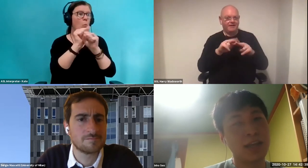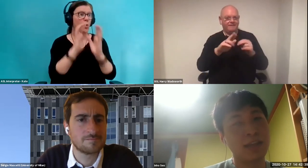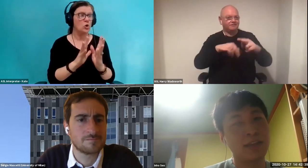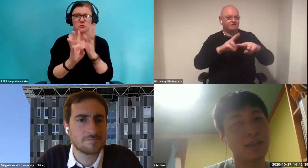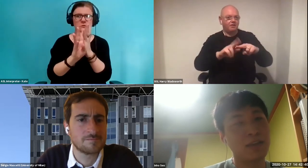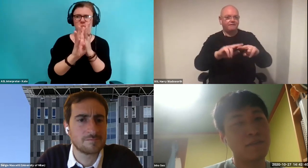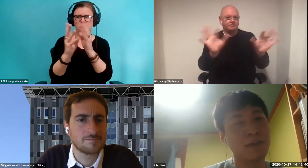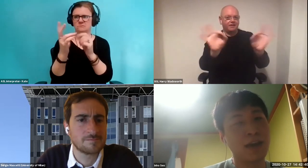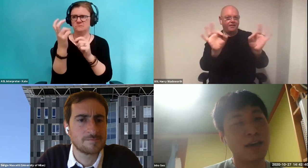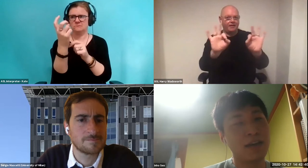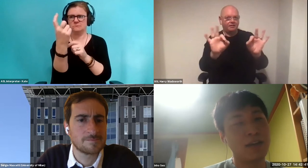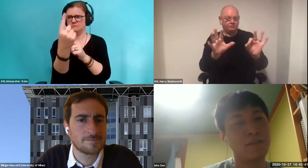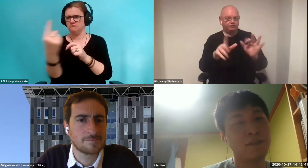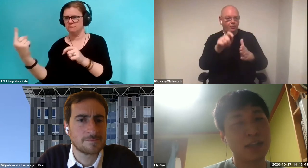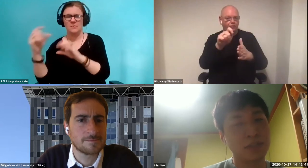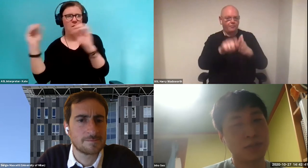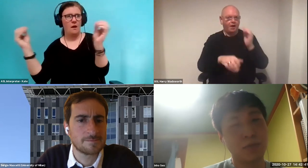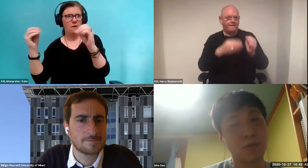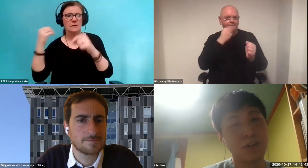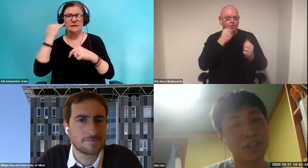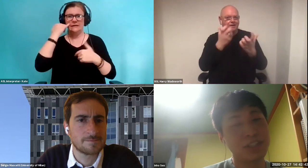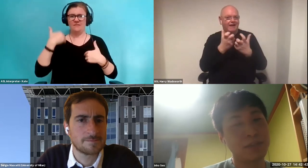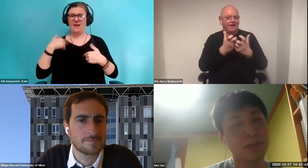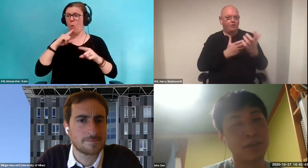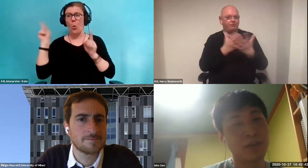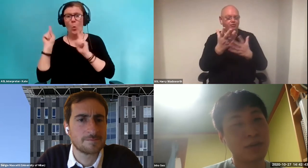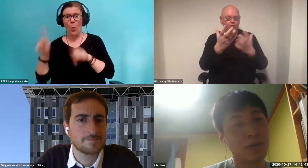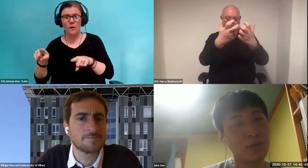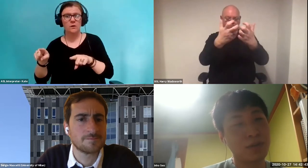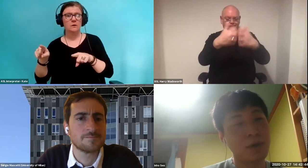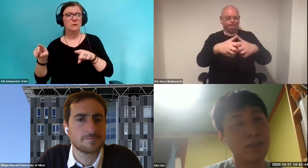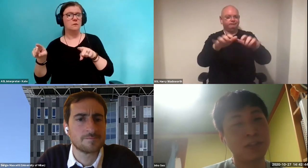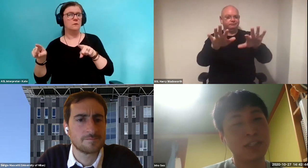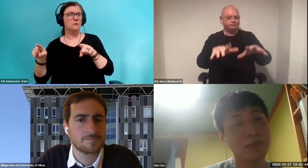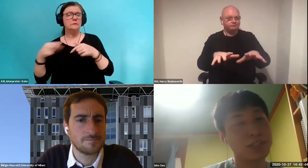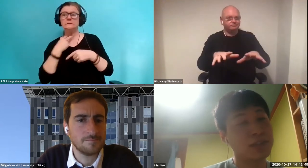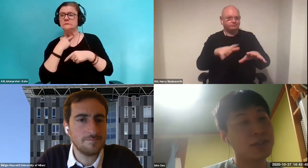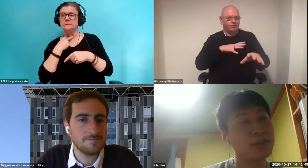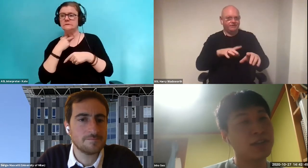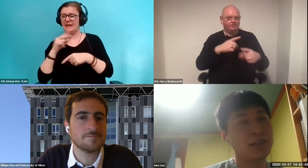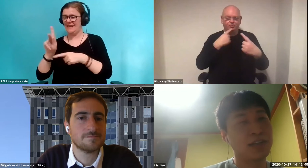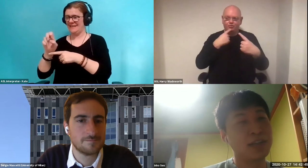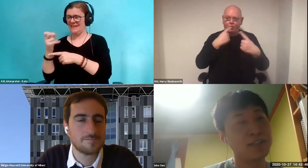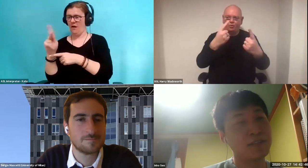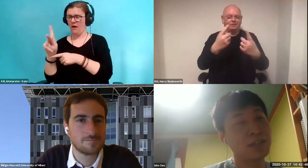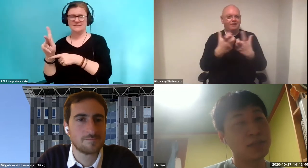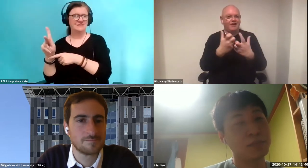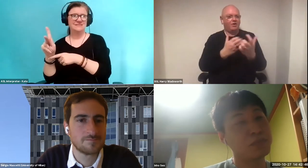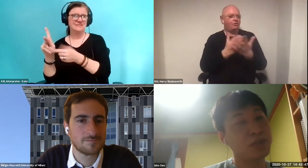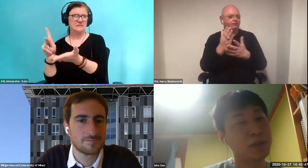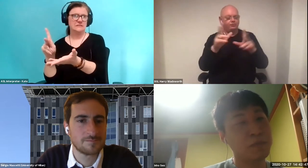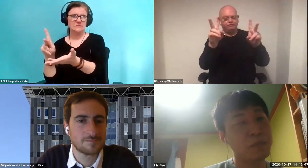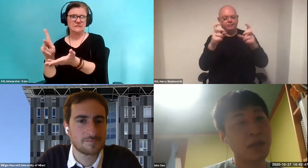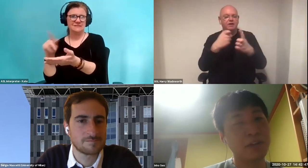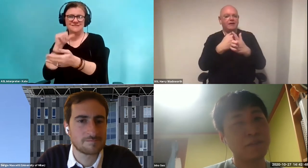and then if if I need to order something with only kiosk and then it is it is pretty barrier